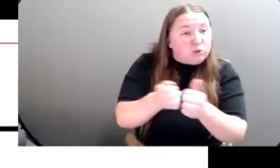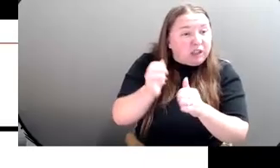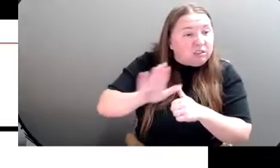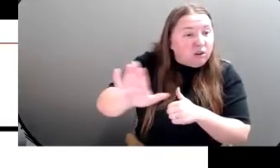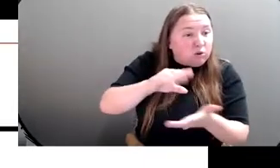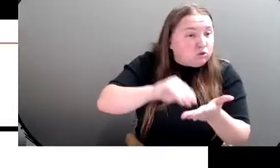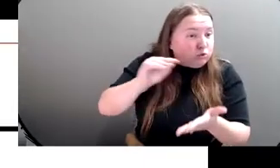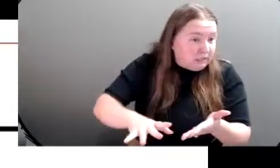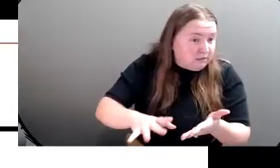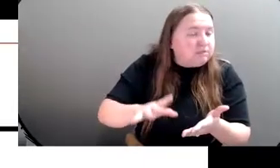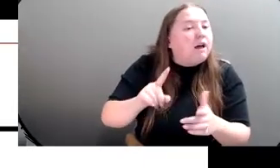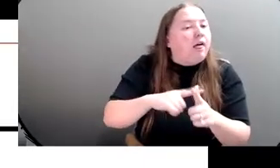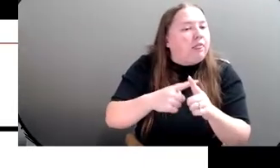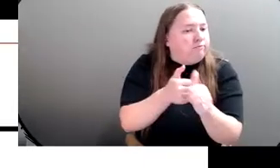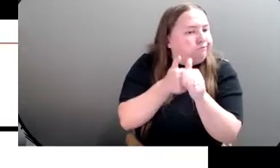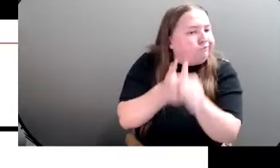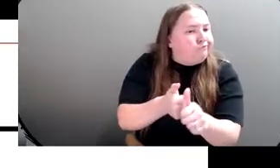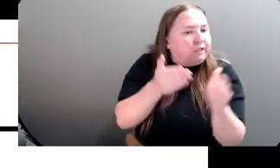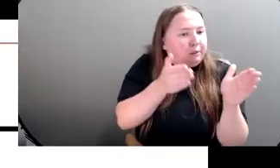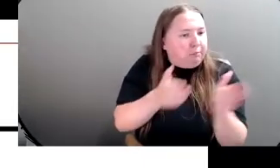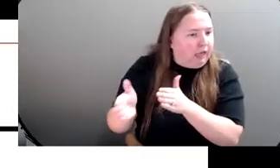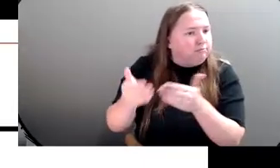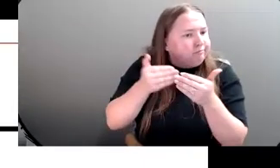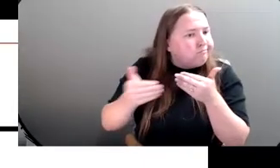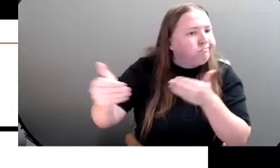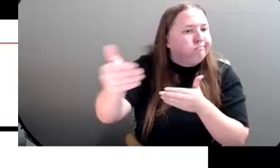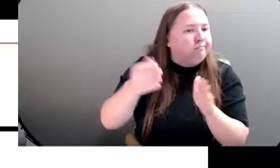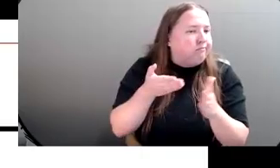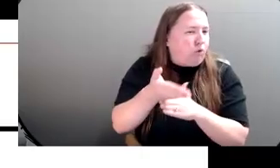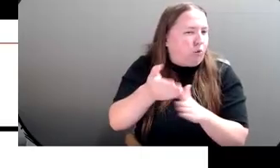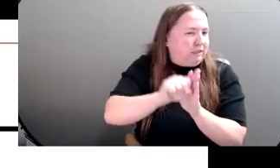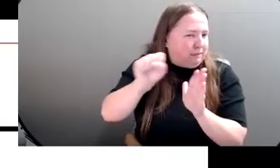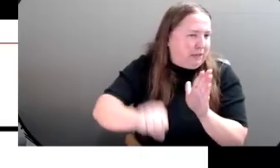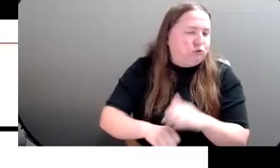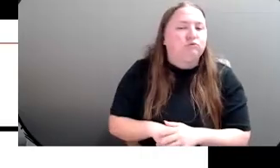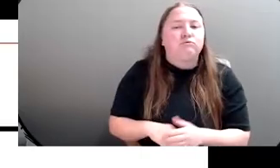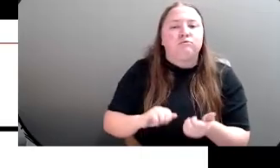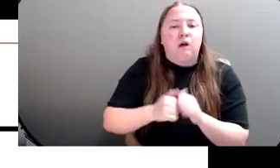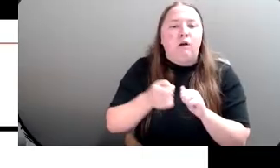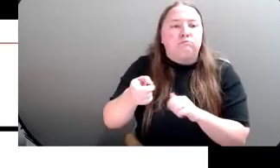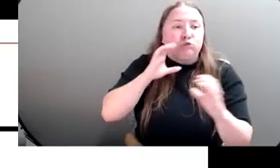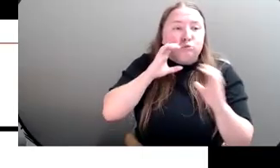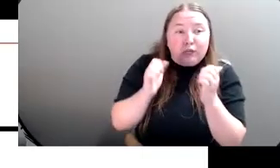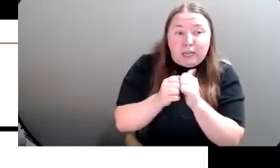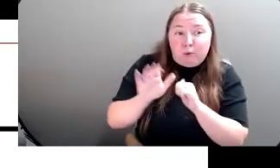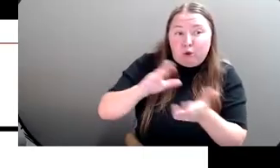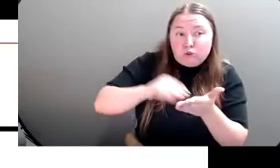and then follow, this plan going forward throughout the semester, on how you communicate with them and how you interact with them.